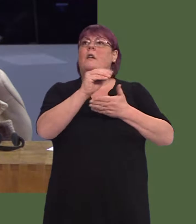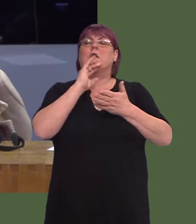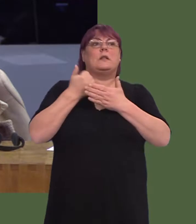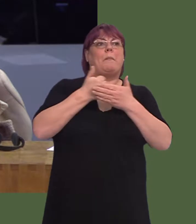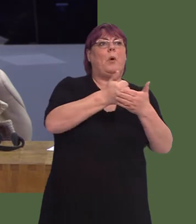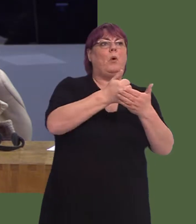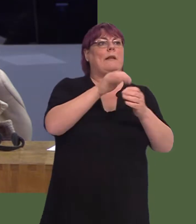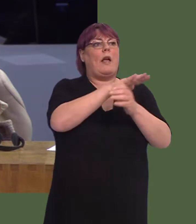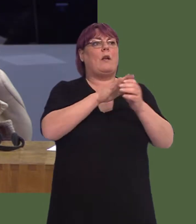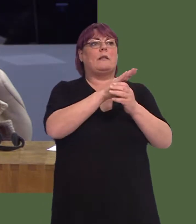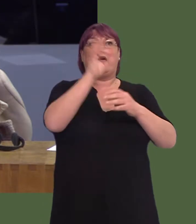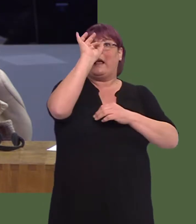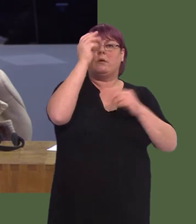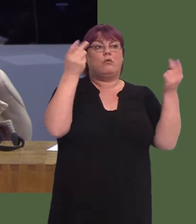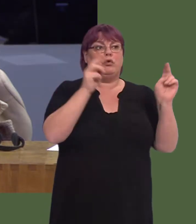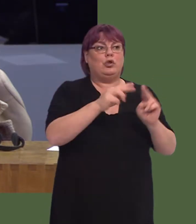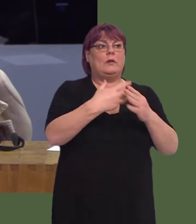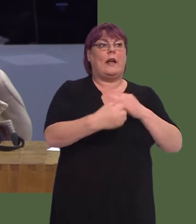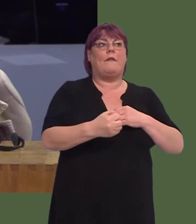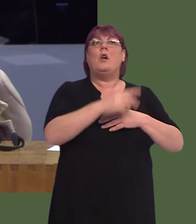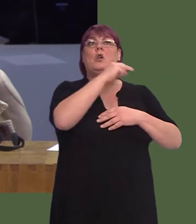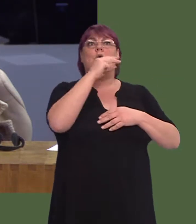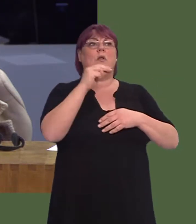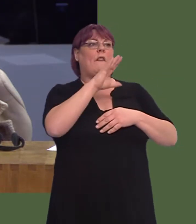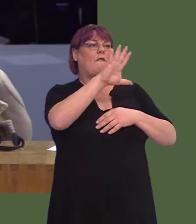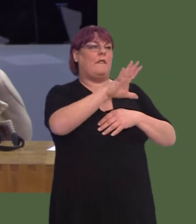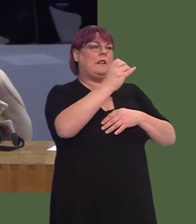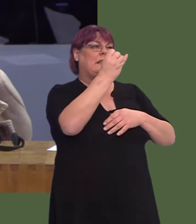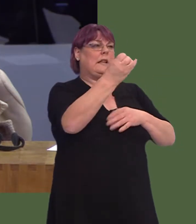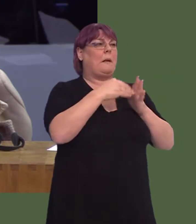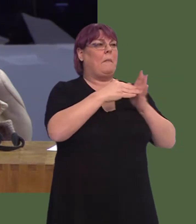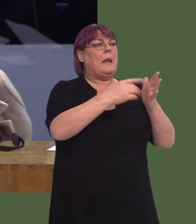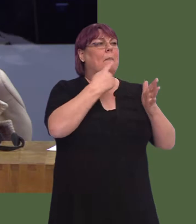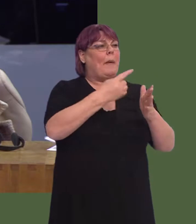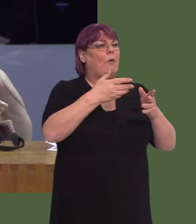Swansea council has a £56 million backlog of road repairs.